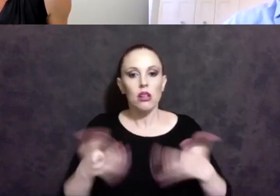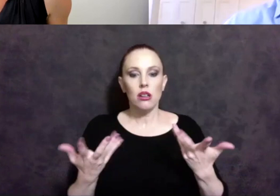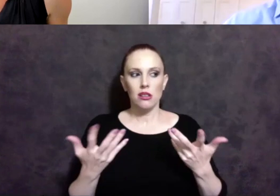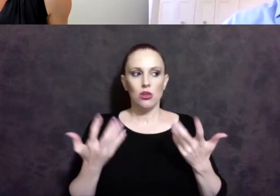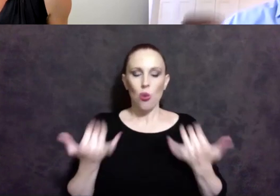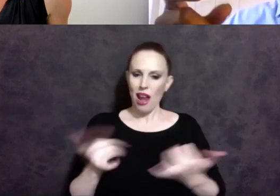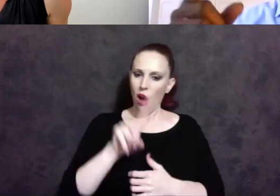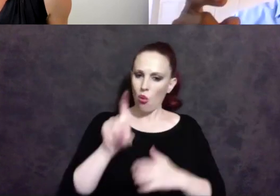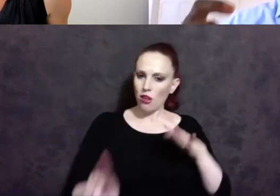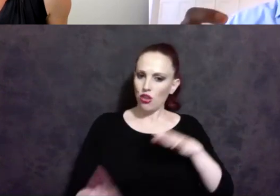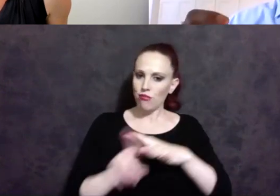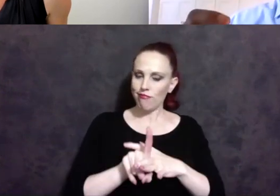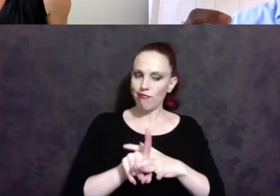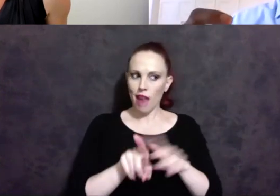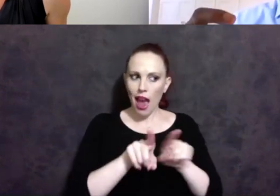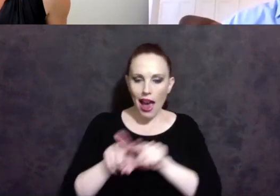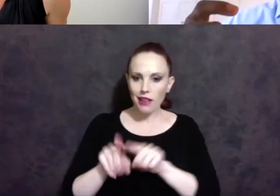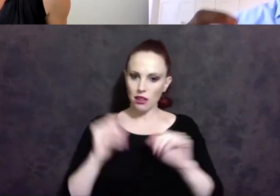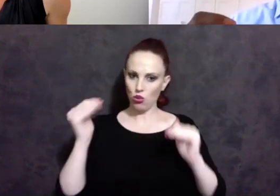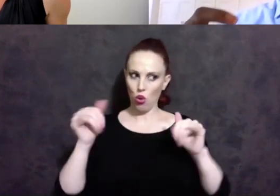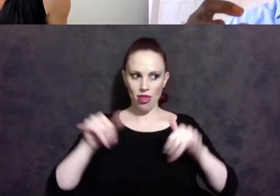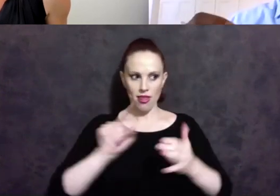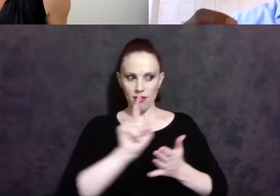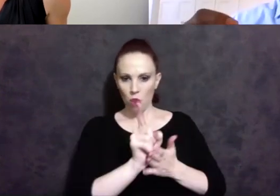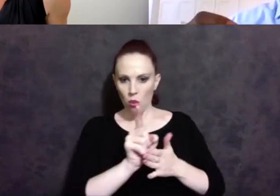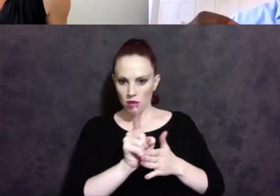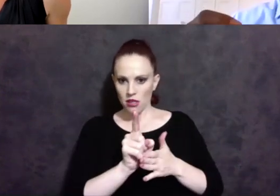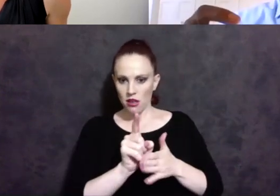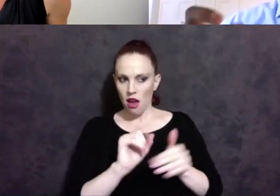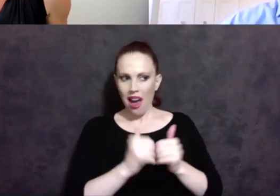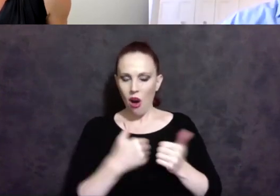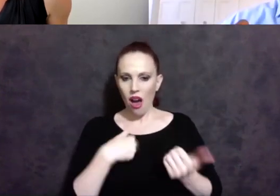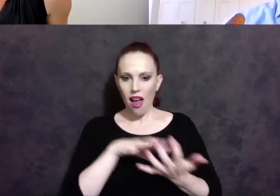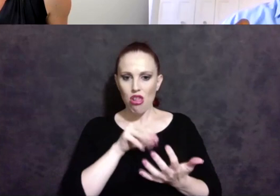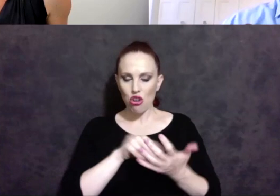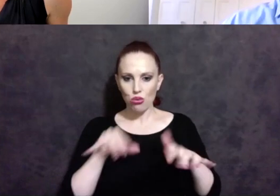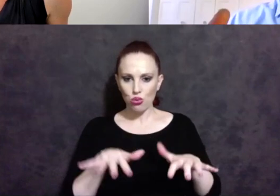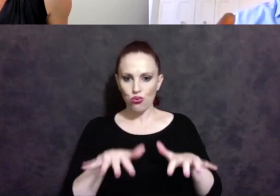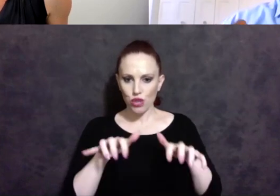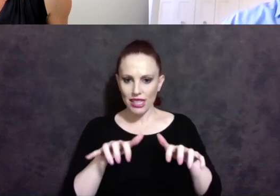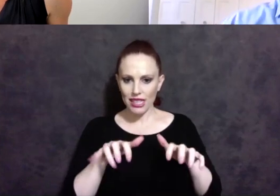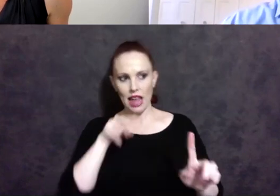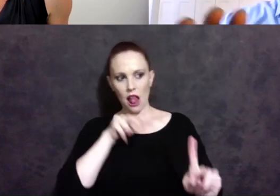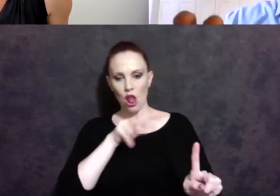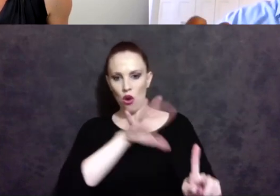in this given moment, did I learn to freeze and perceive these environments where externally